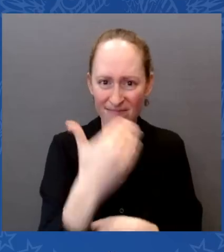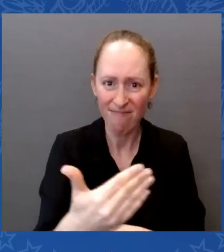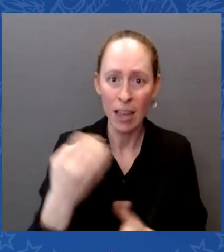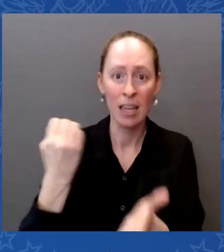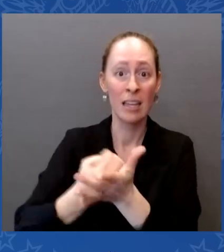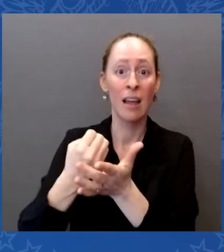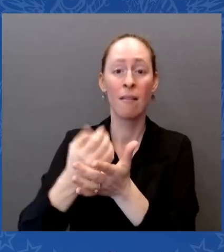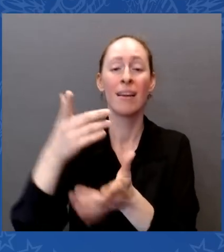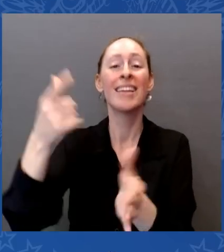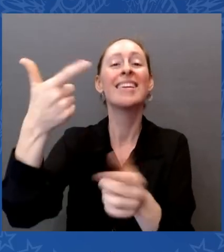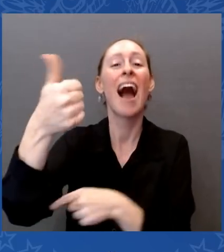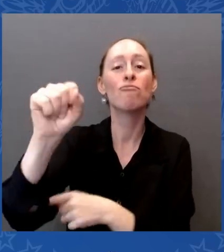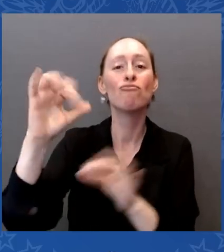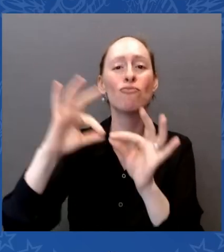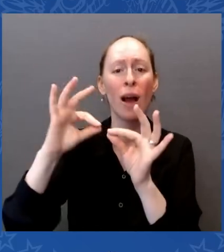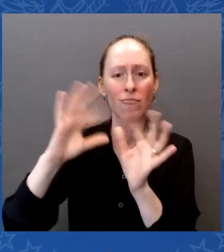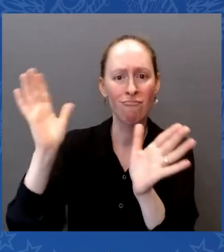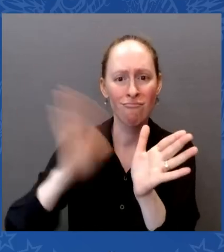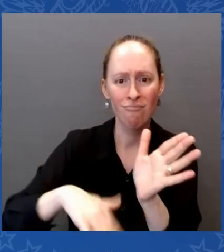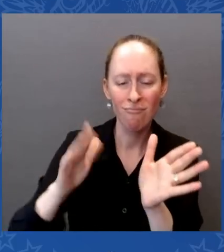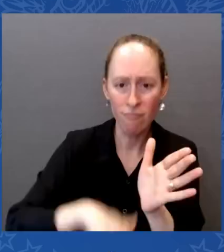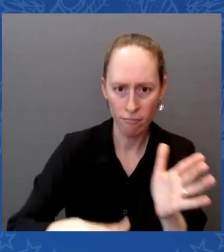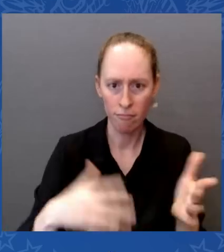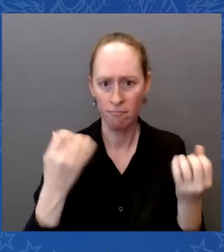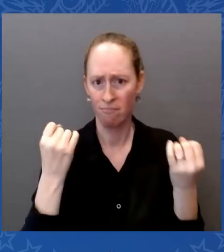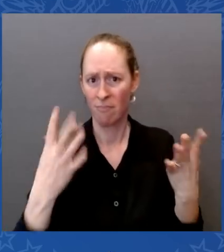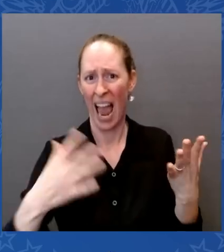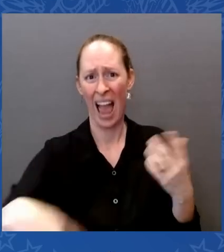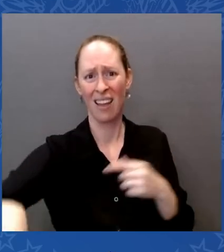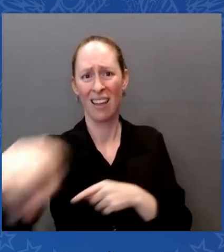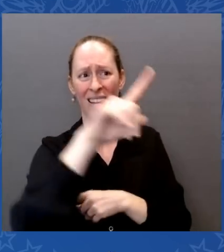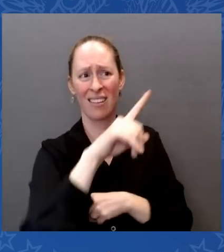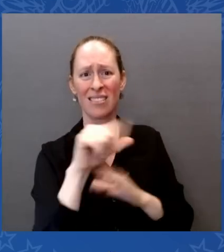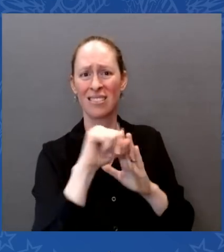We're moving in the right direction, and there's more to come. State unemployment today --